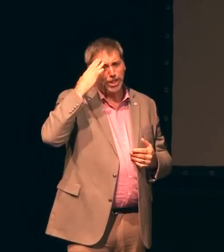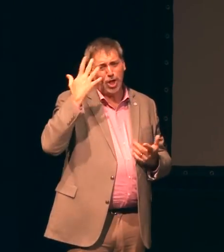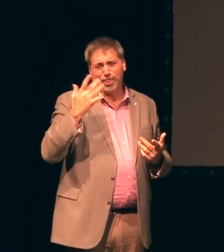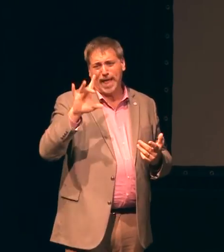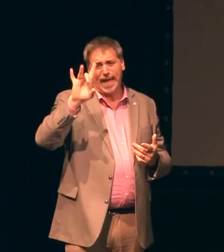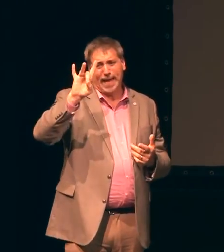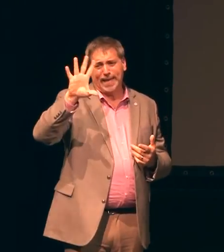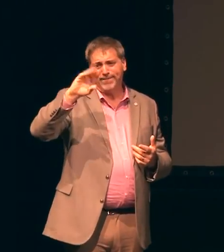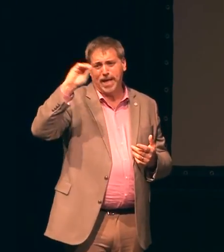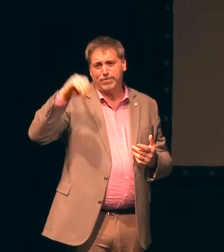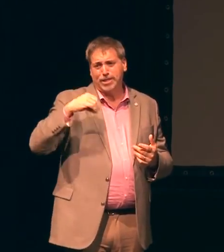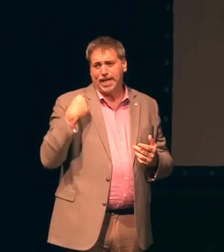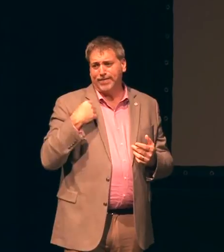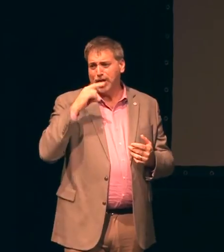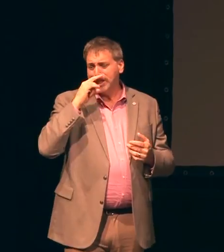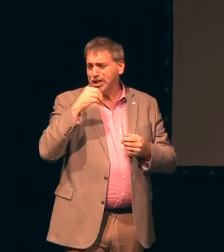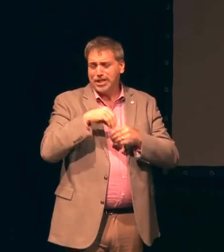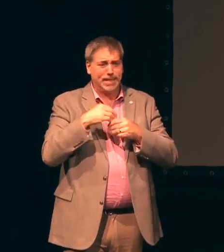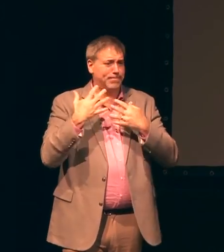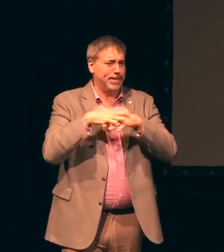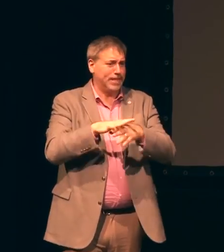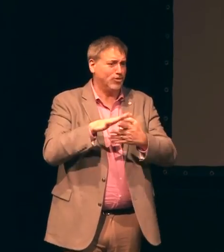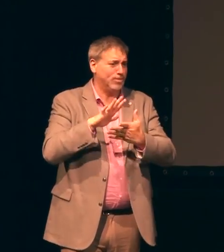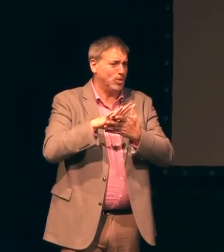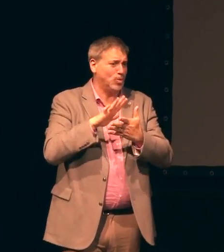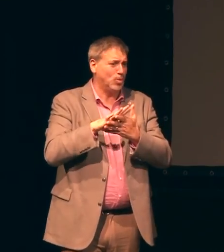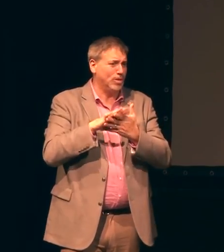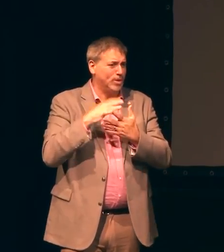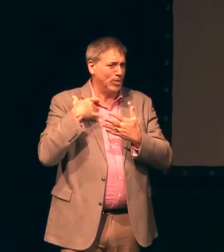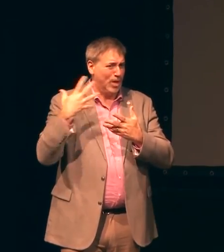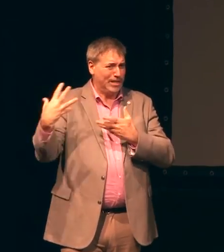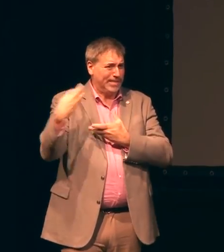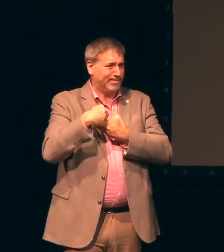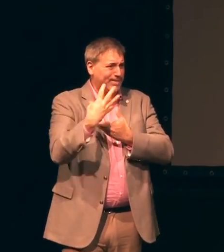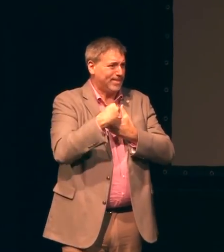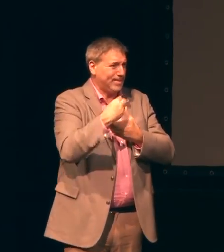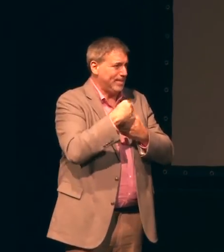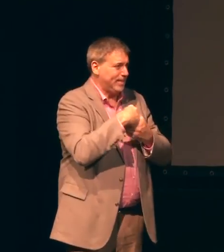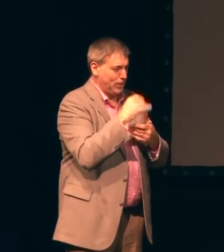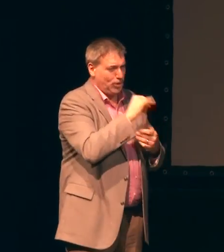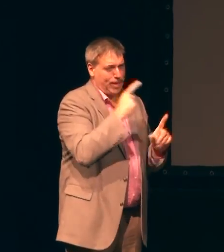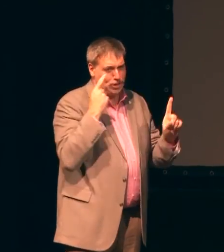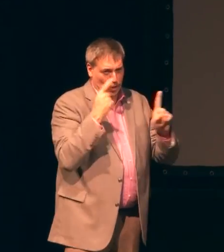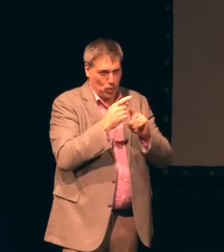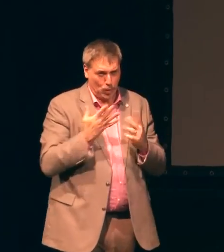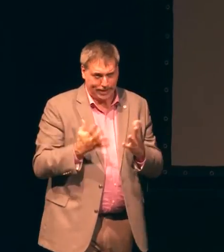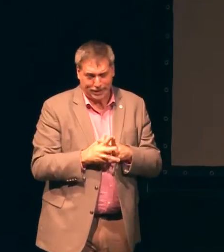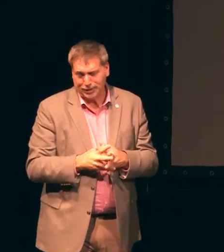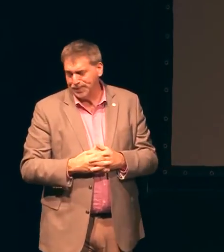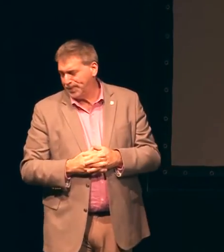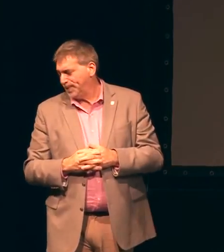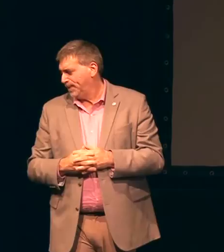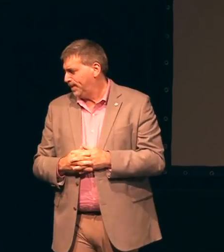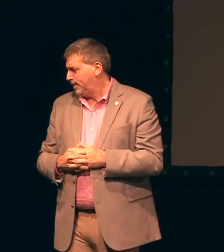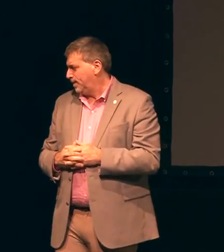incorporate more mainstream schools and 85 percent of kids are in mainstream schools, we want to include them with the NAD, that's